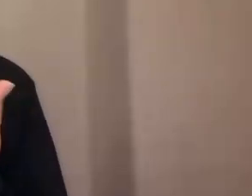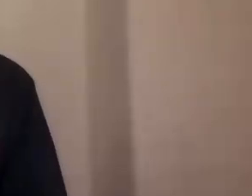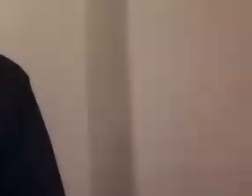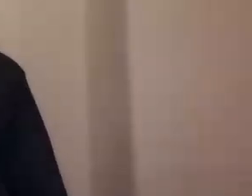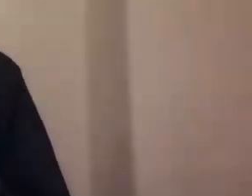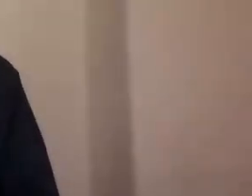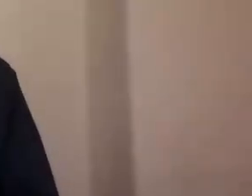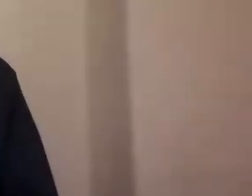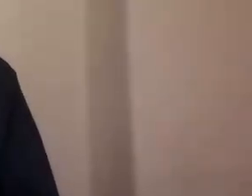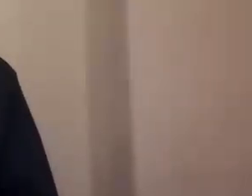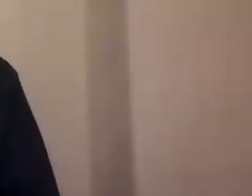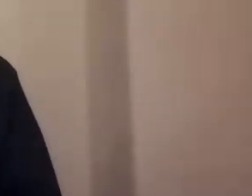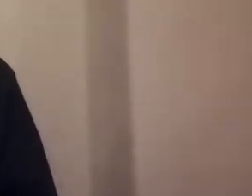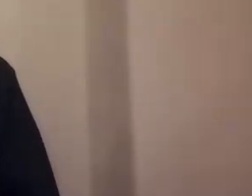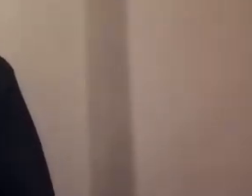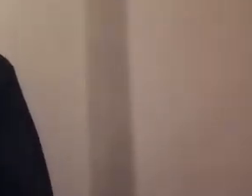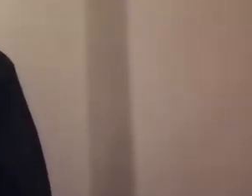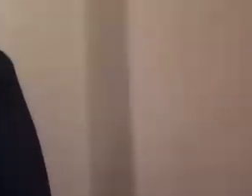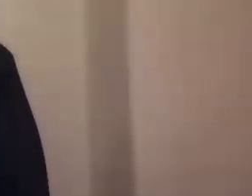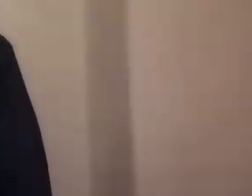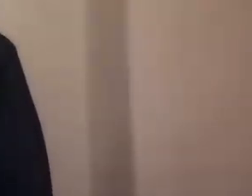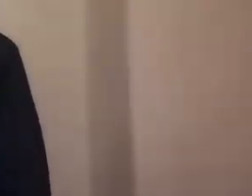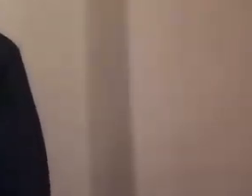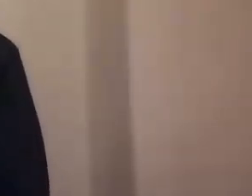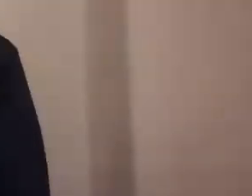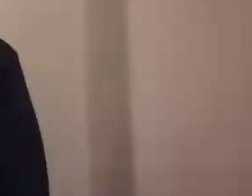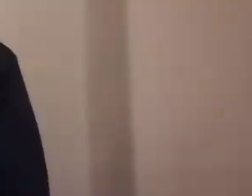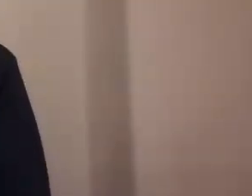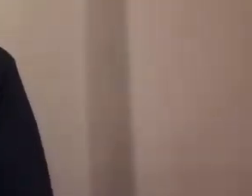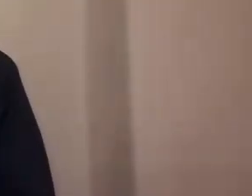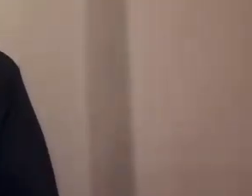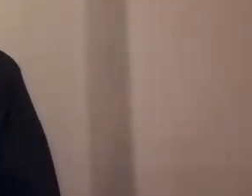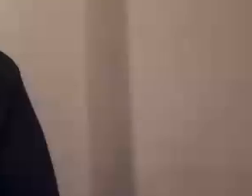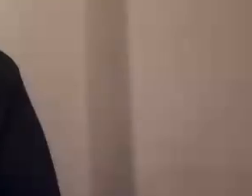if you could raise your hand so we can look around and truly feel the impact of our peer